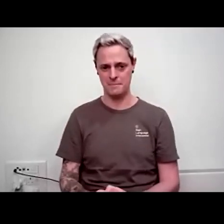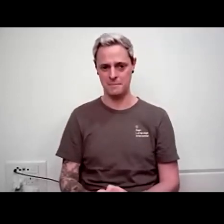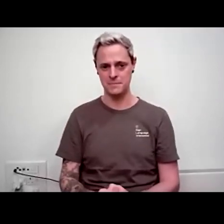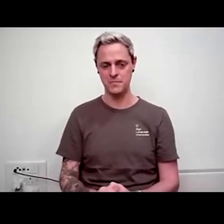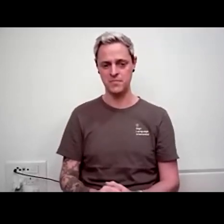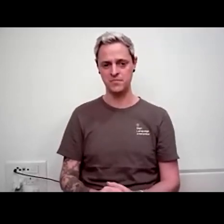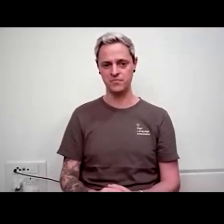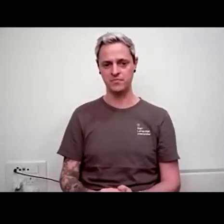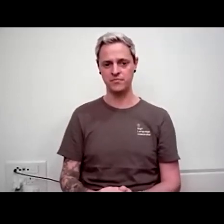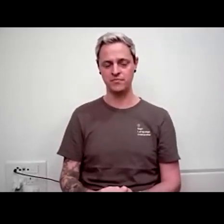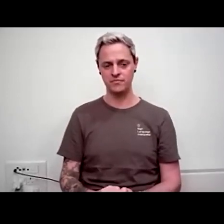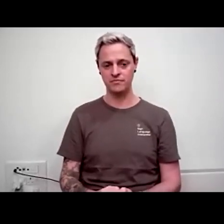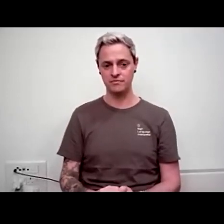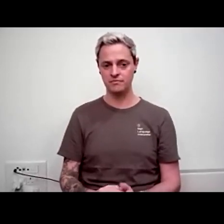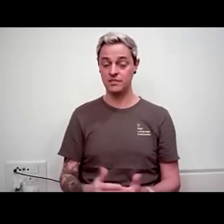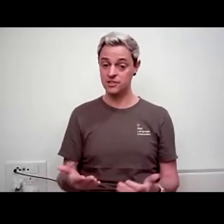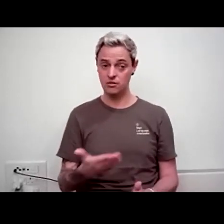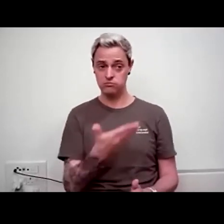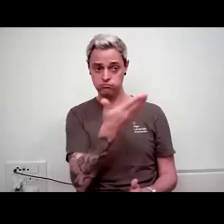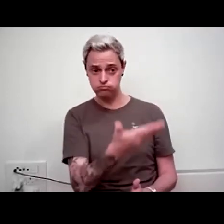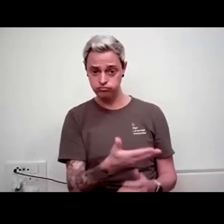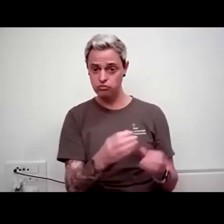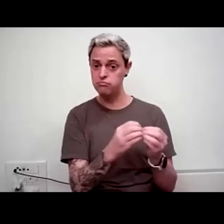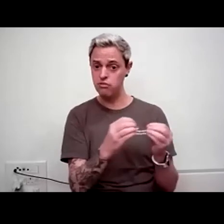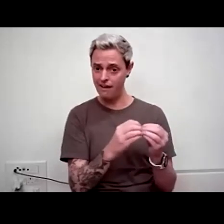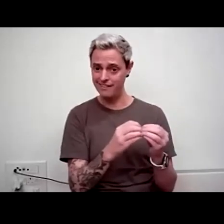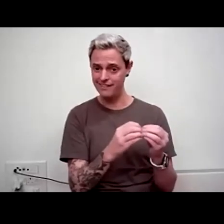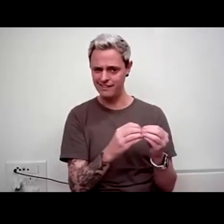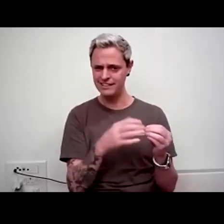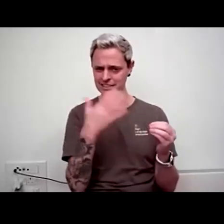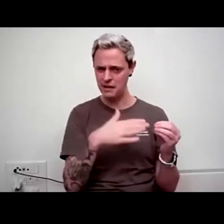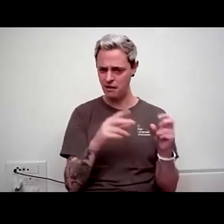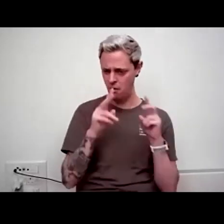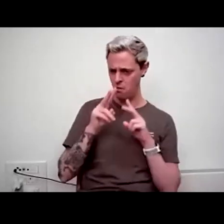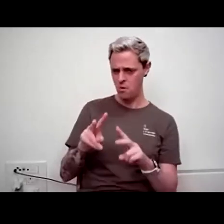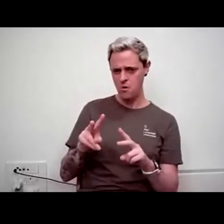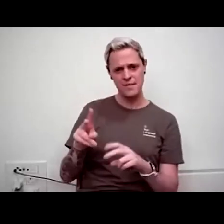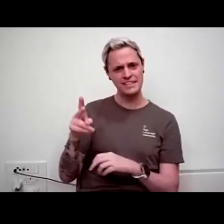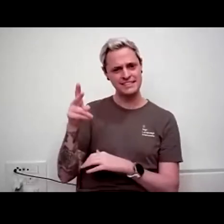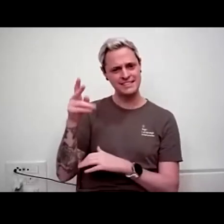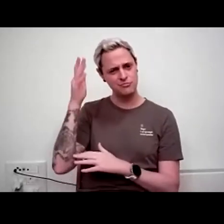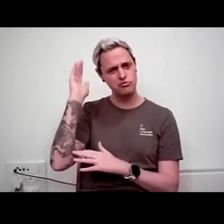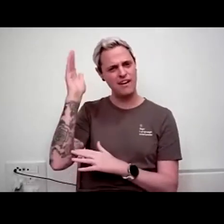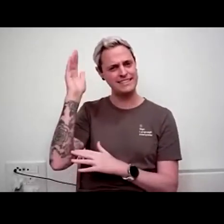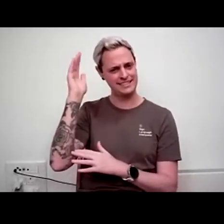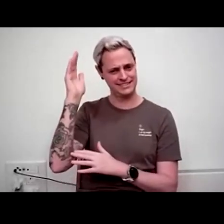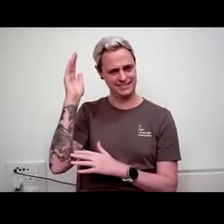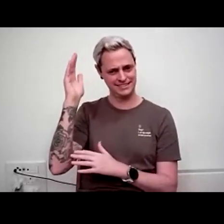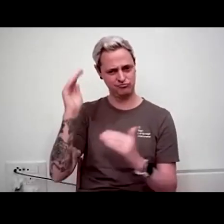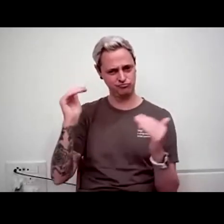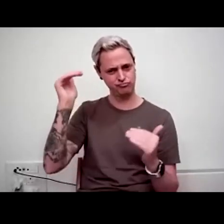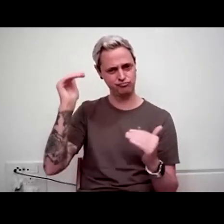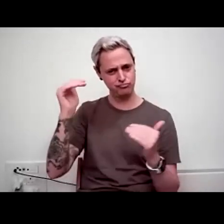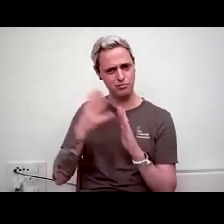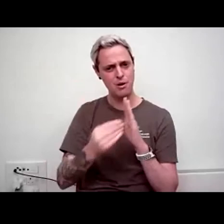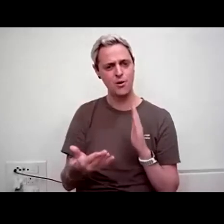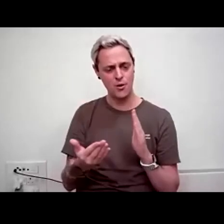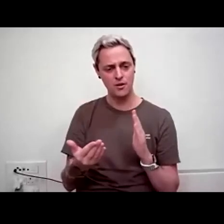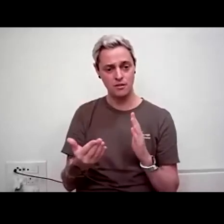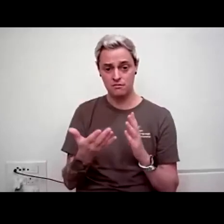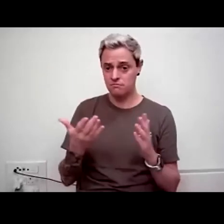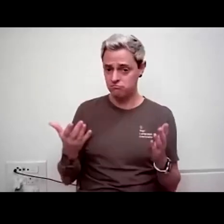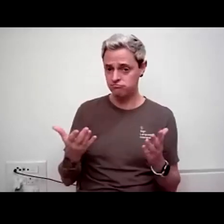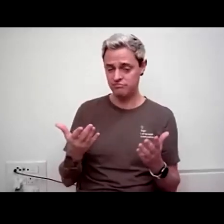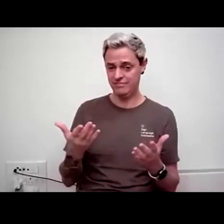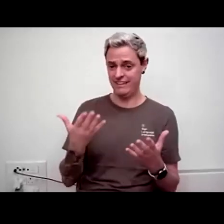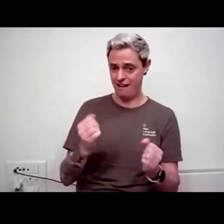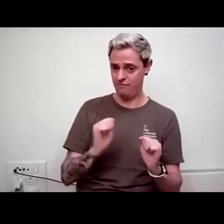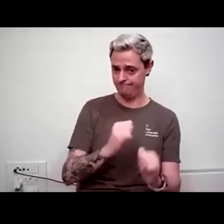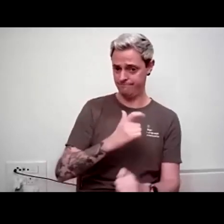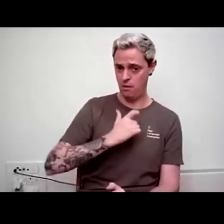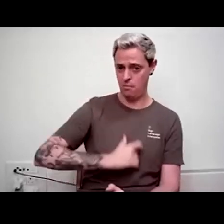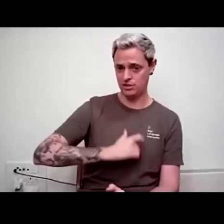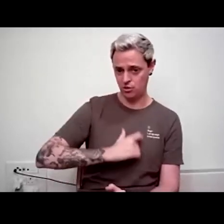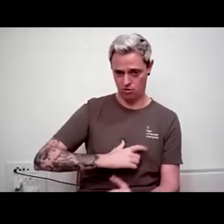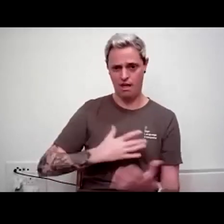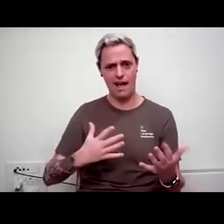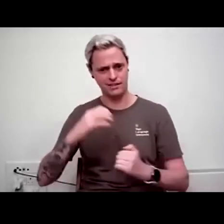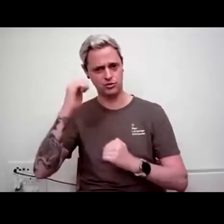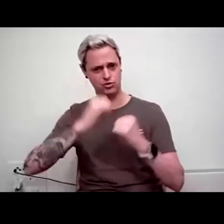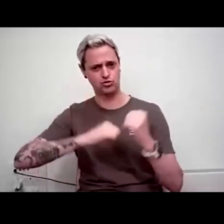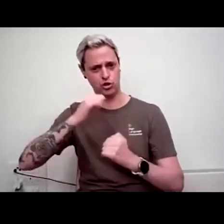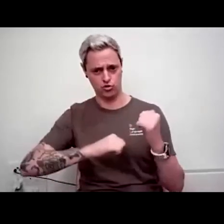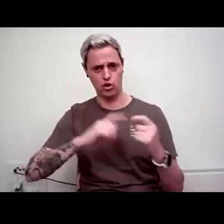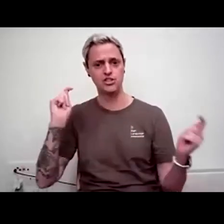As I read him, Brian has some sympathy for this prophetic model. After all, and it really does call for both personal and structural change.